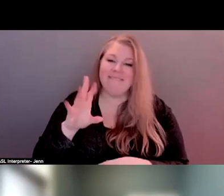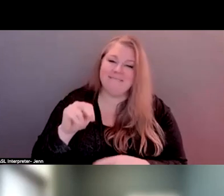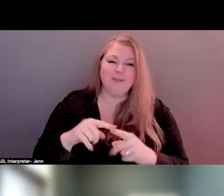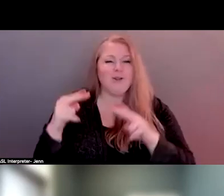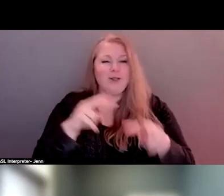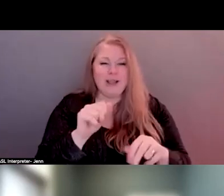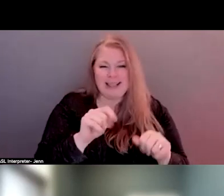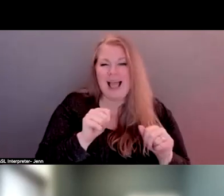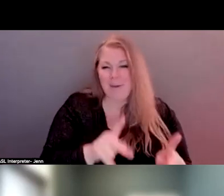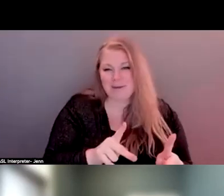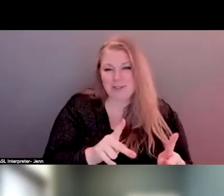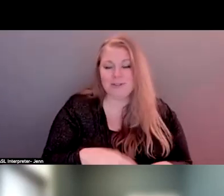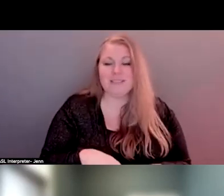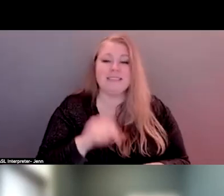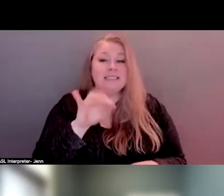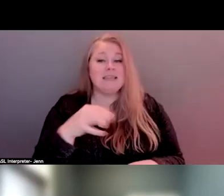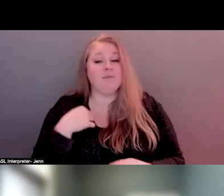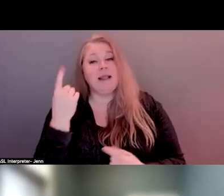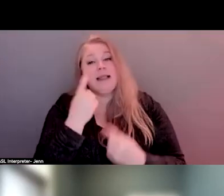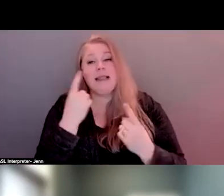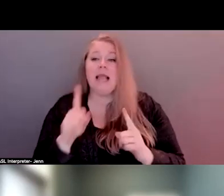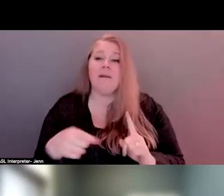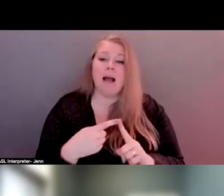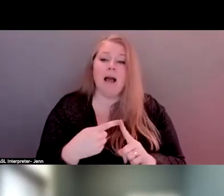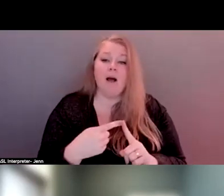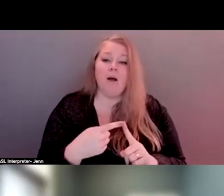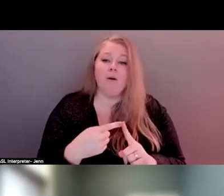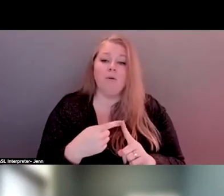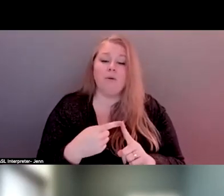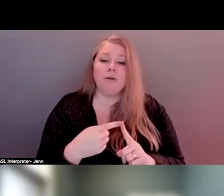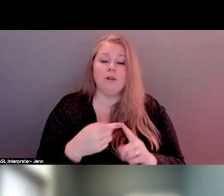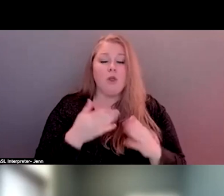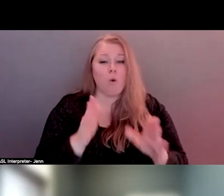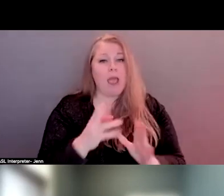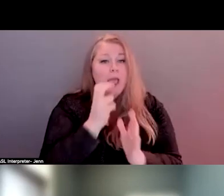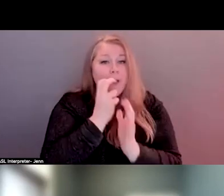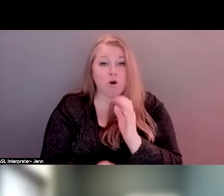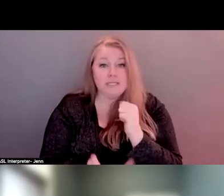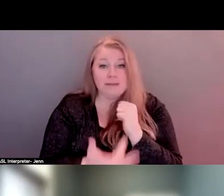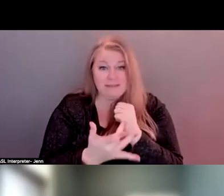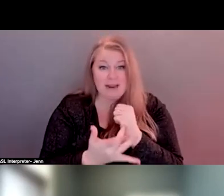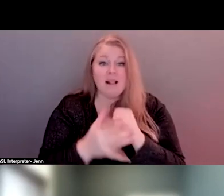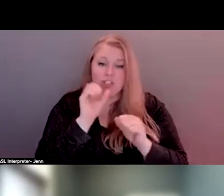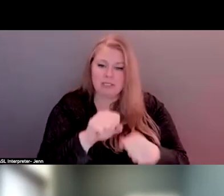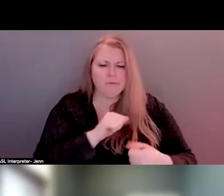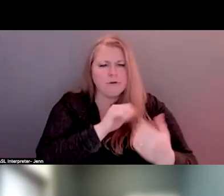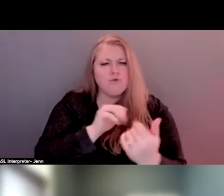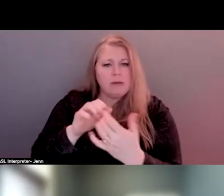If we think about the ways that immersive technologies could address barriers that exist in society